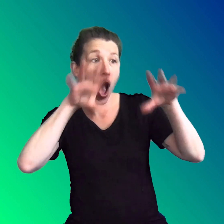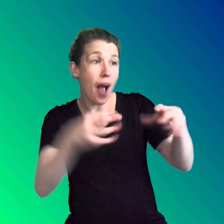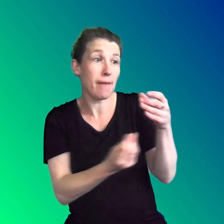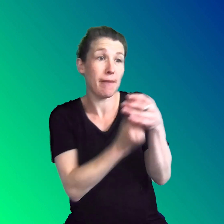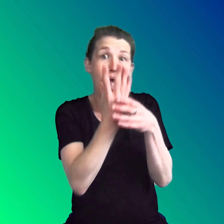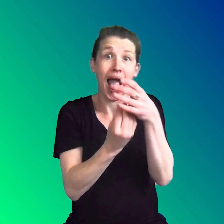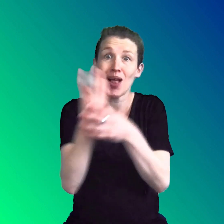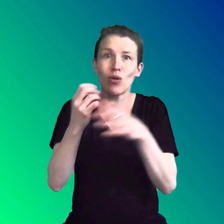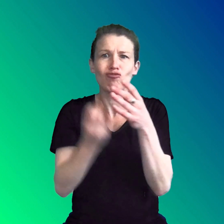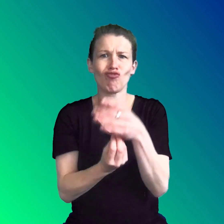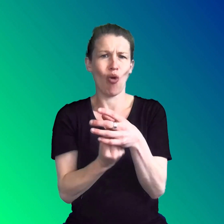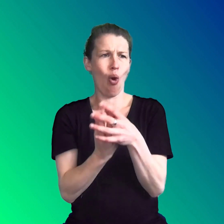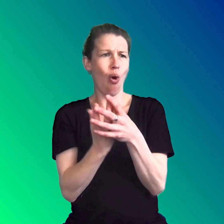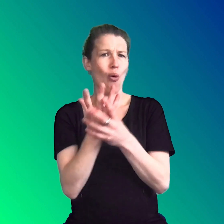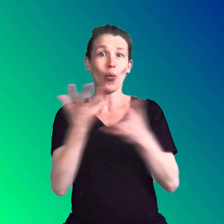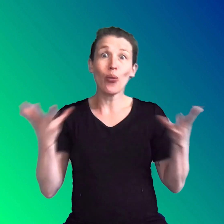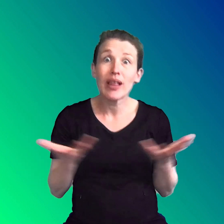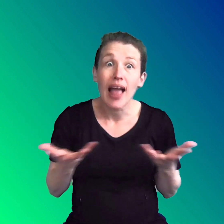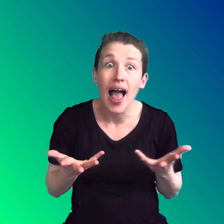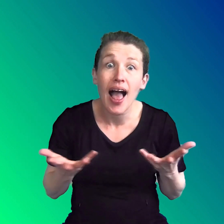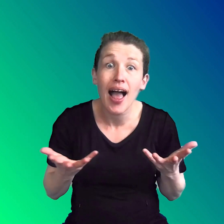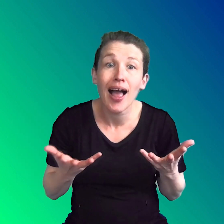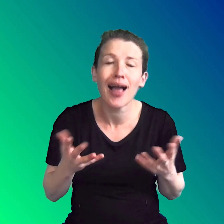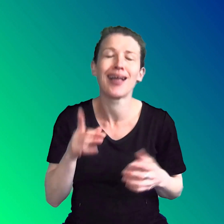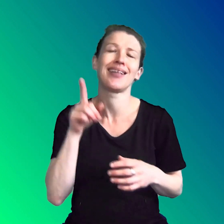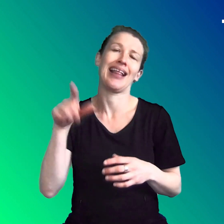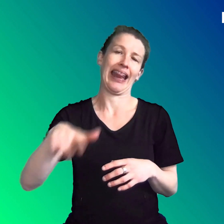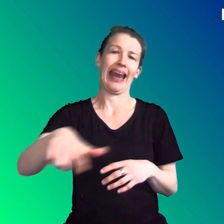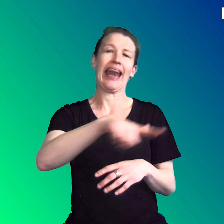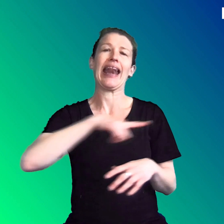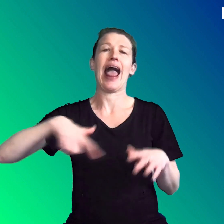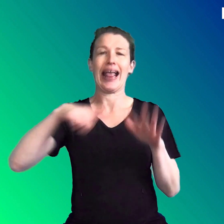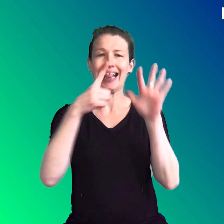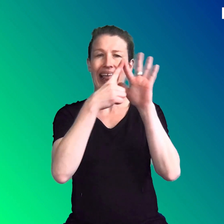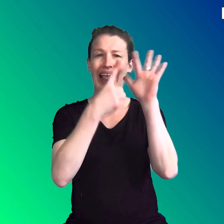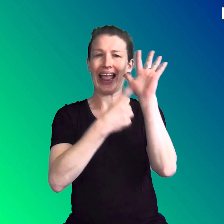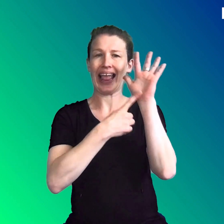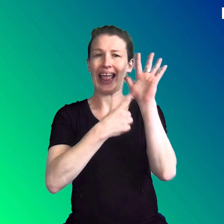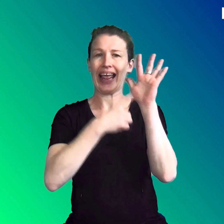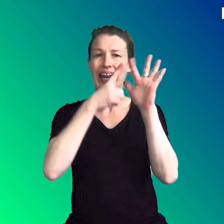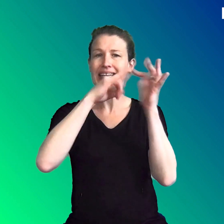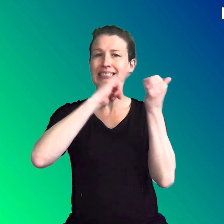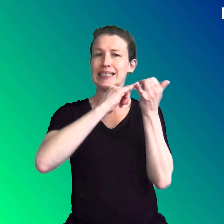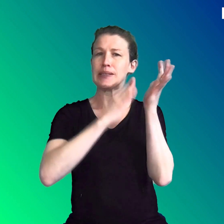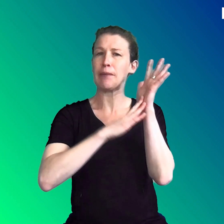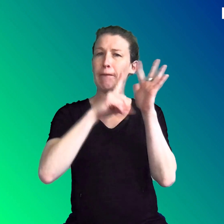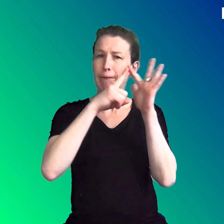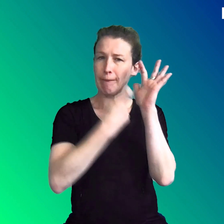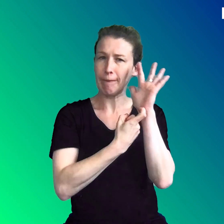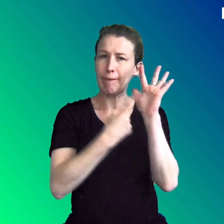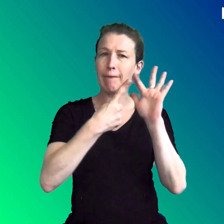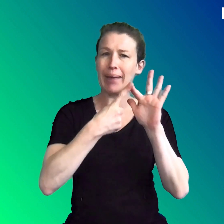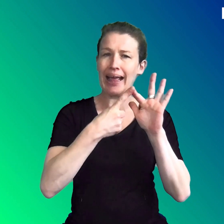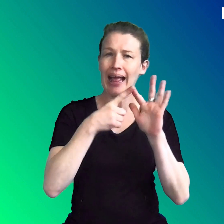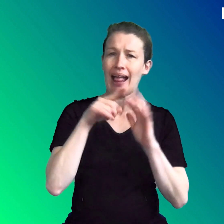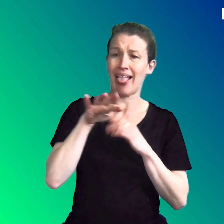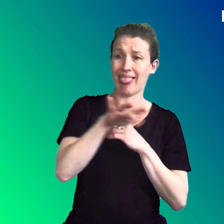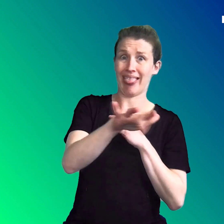And where do wild wiggy wigs grow? Thier natural habitat is Lake Ellesmere.